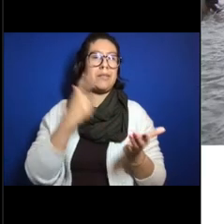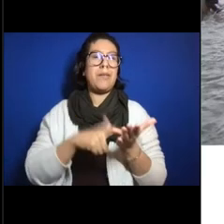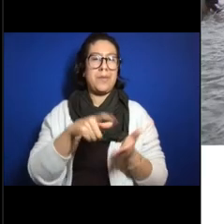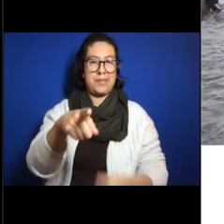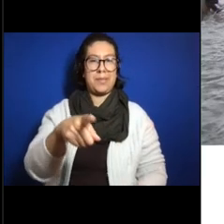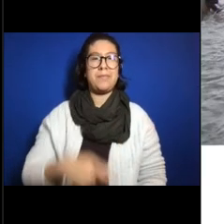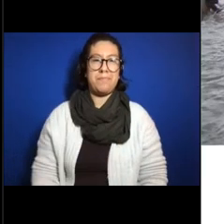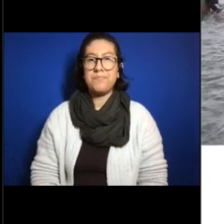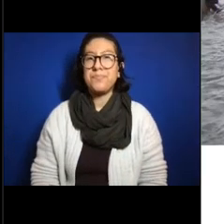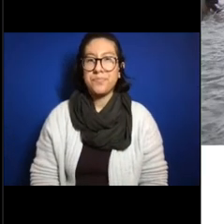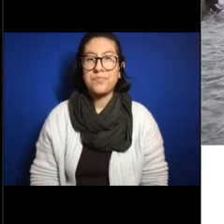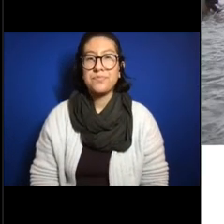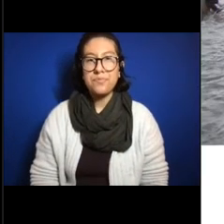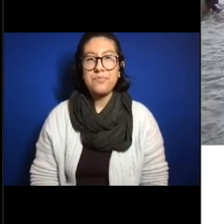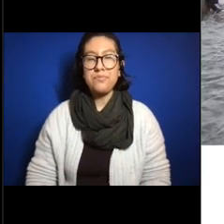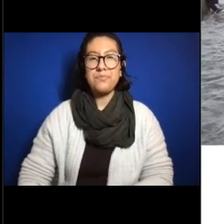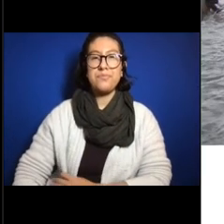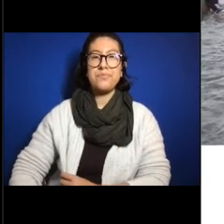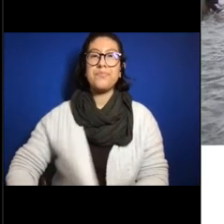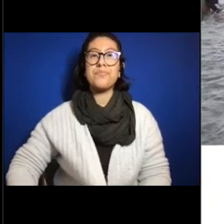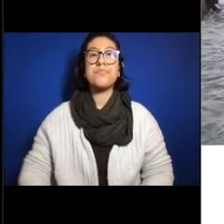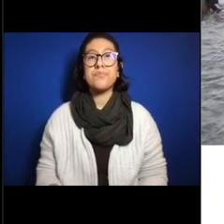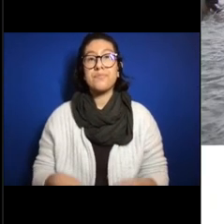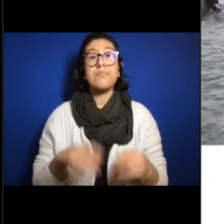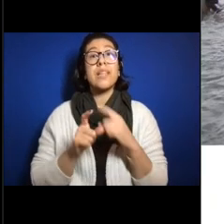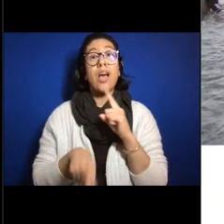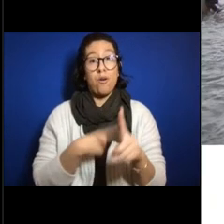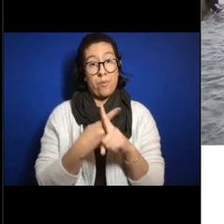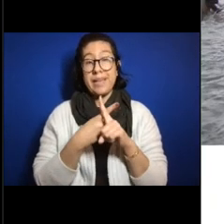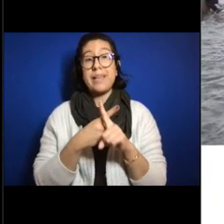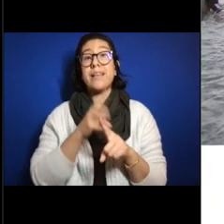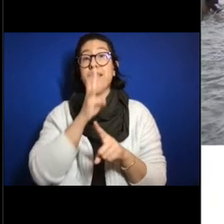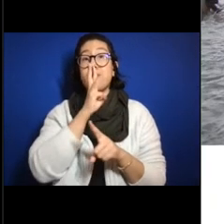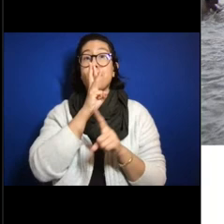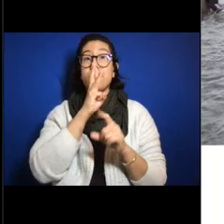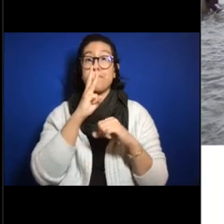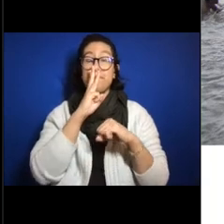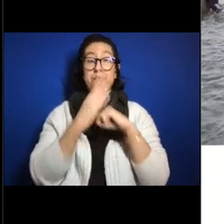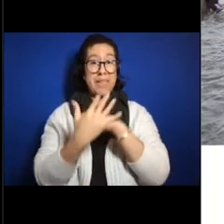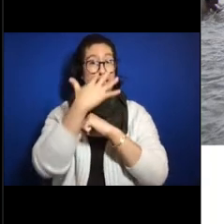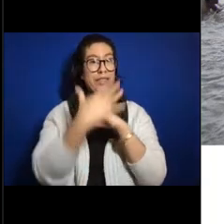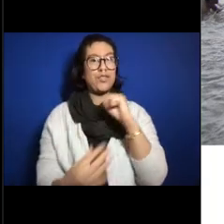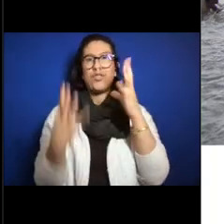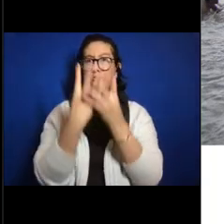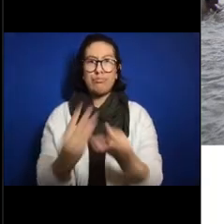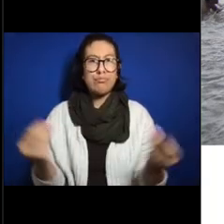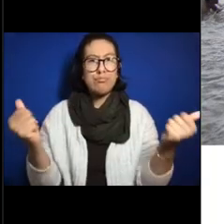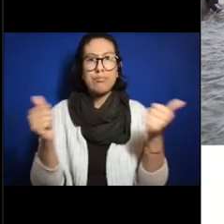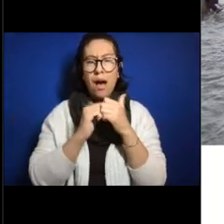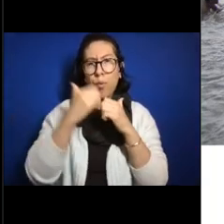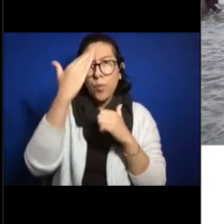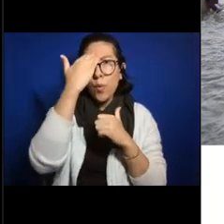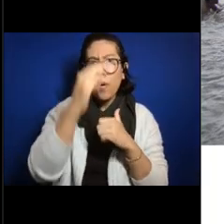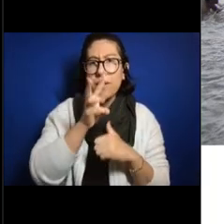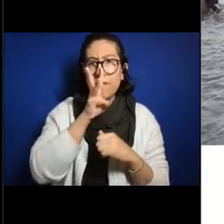the erosion causes a problem and then once the beach has gone we talked about how do you know if you're going to have flooding? Well in a lot of coastal areas